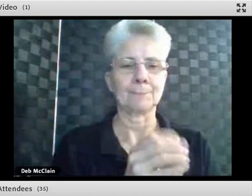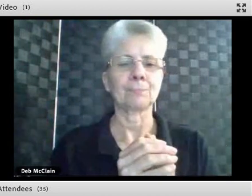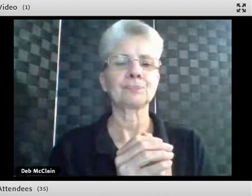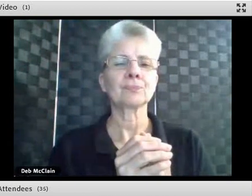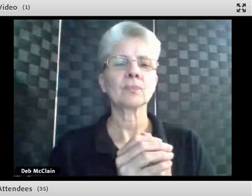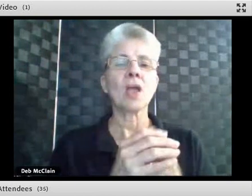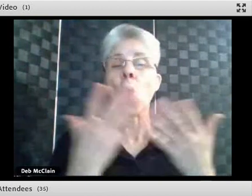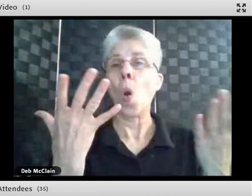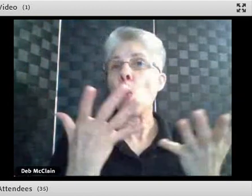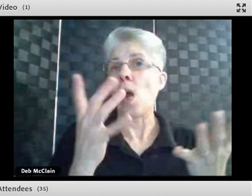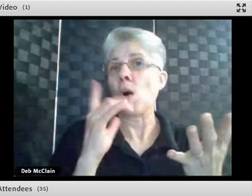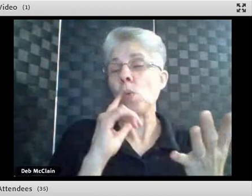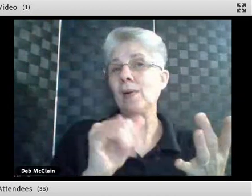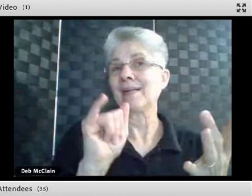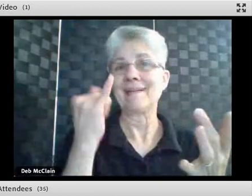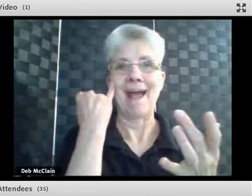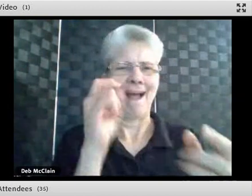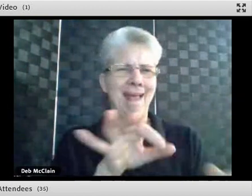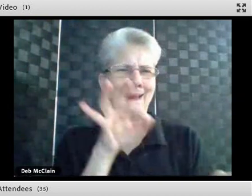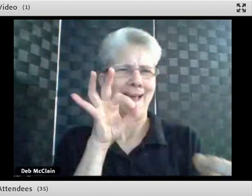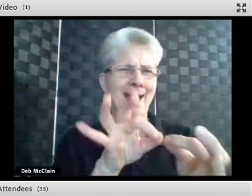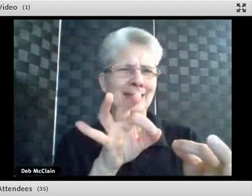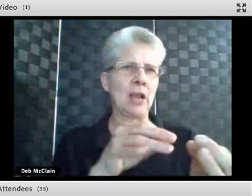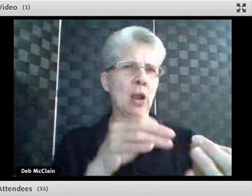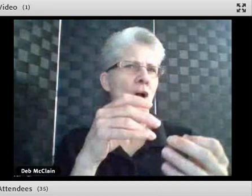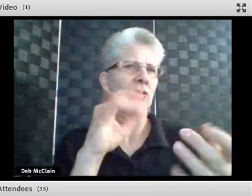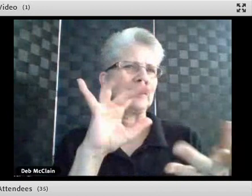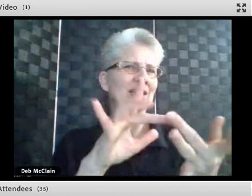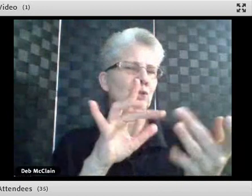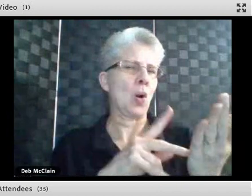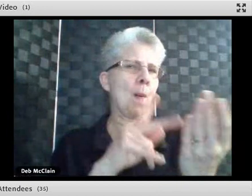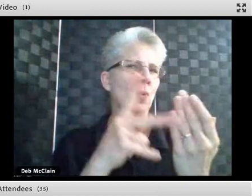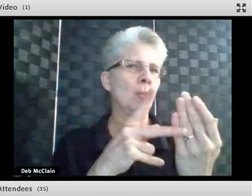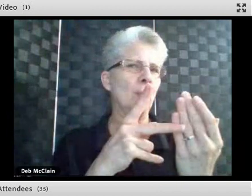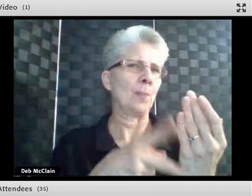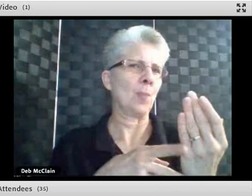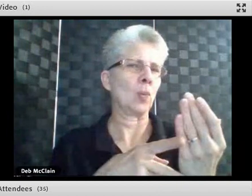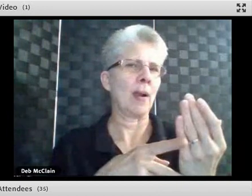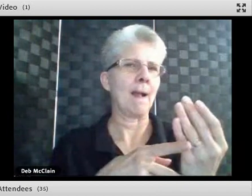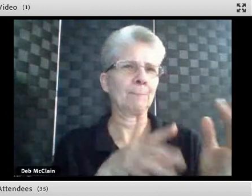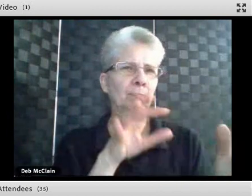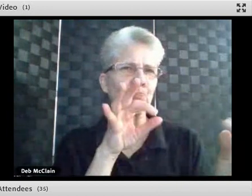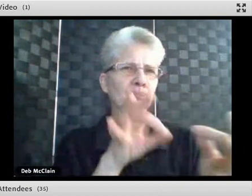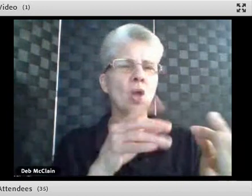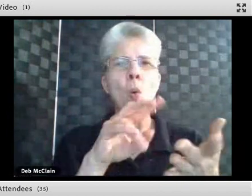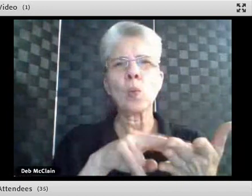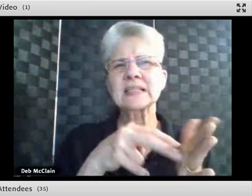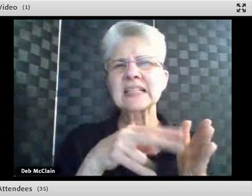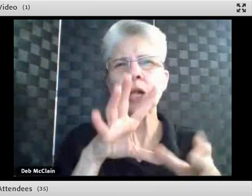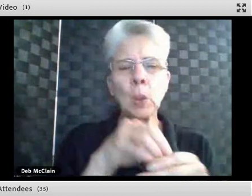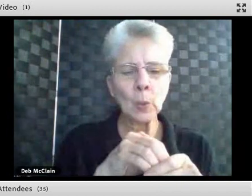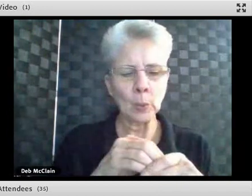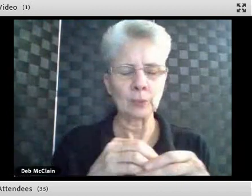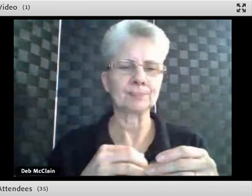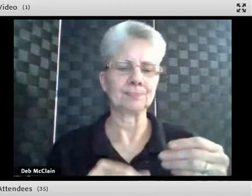So what would an ideal digital preservation program look like? What does it entail? What does it include?